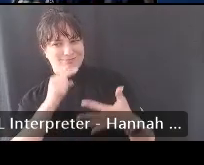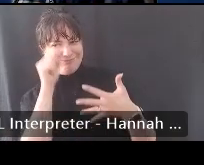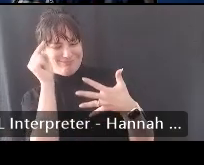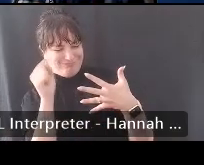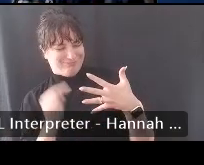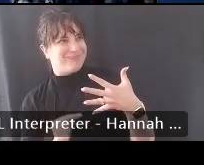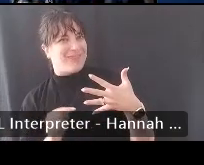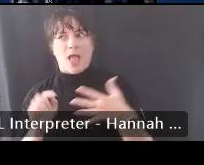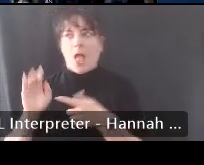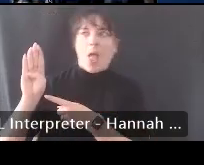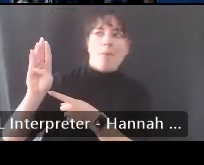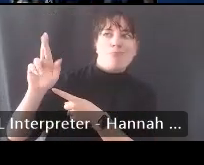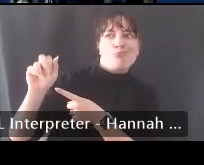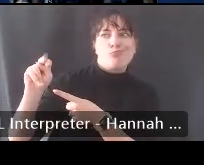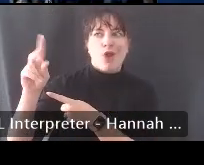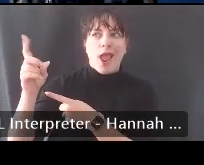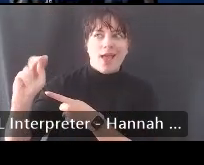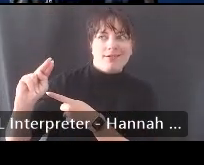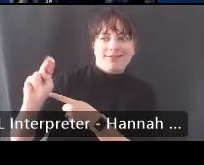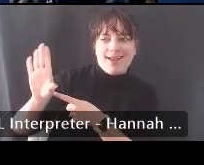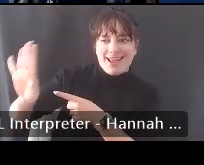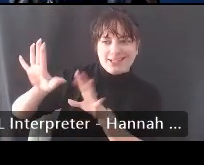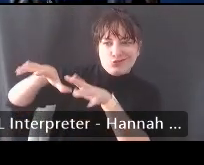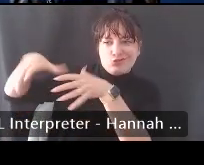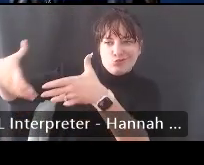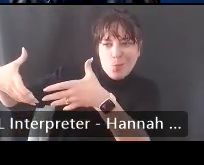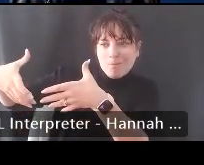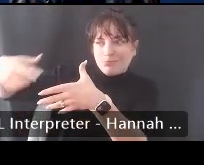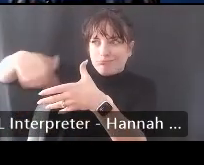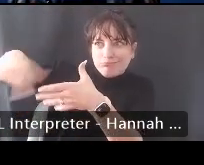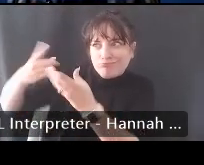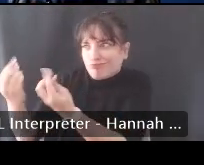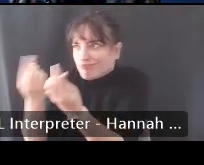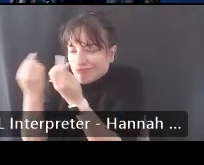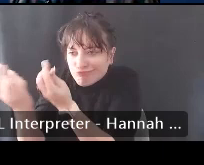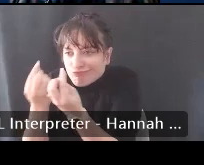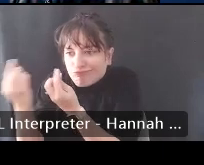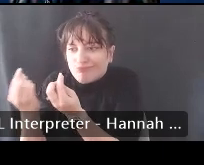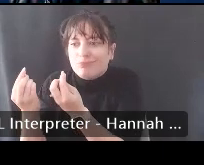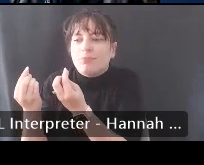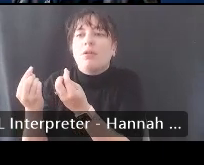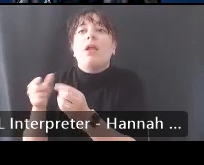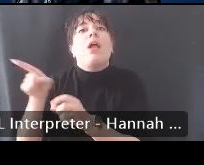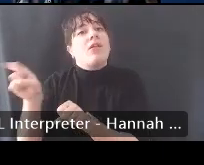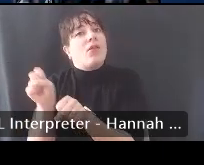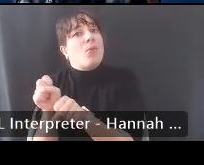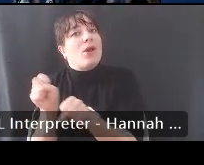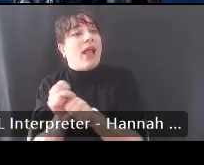We kind of have our visual cartography, but they are working on audio cartography, where